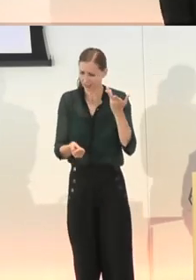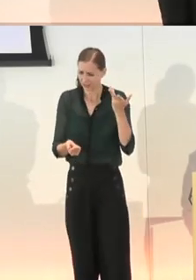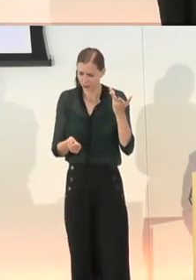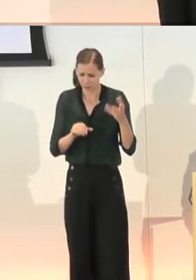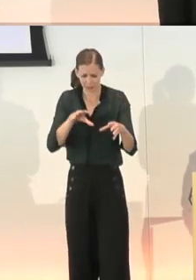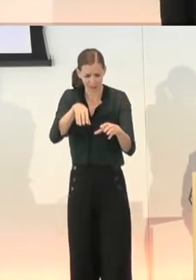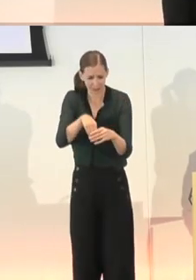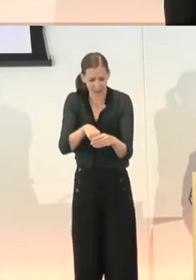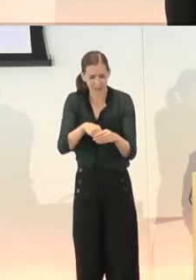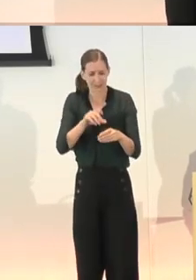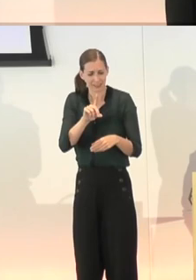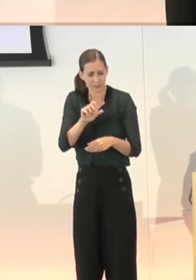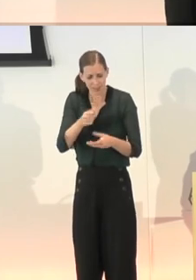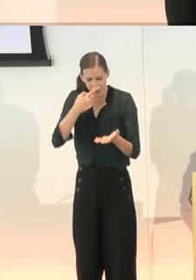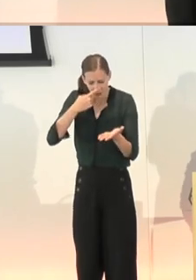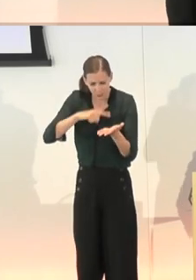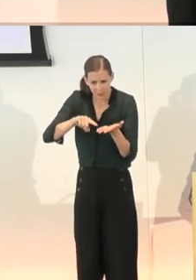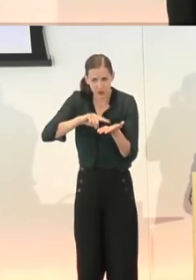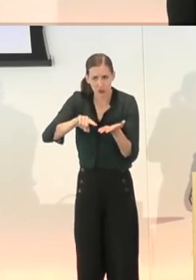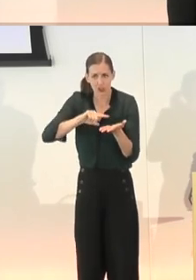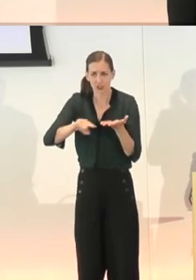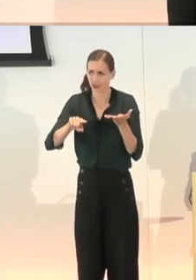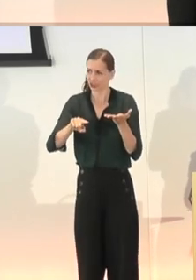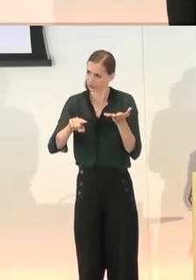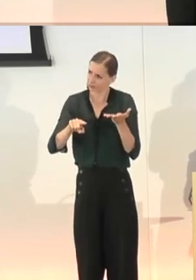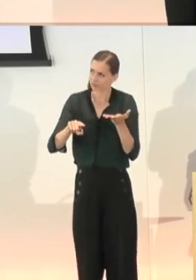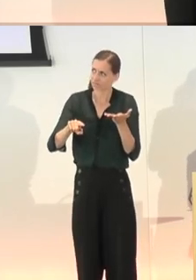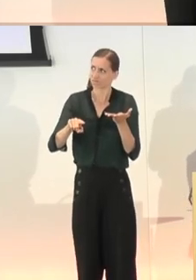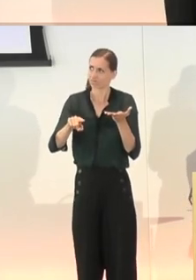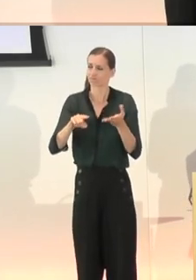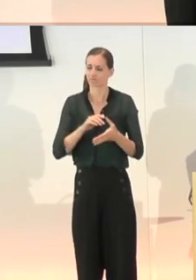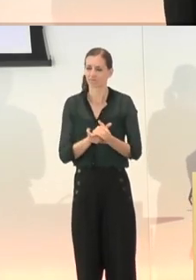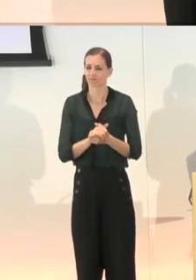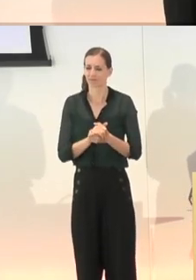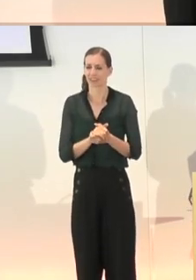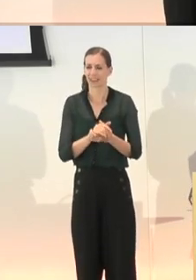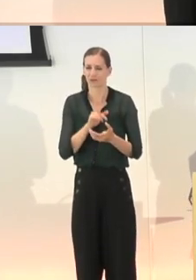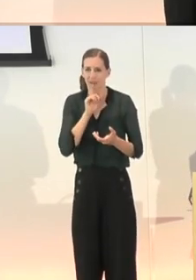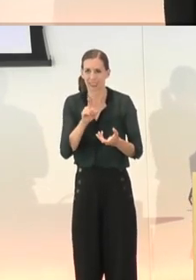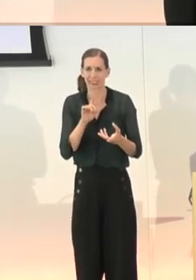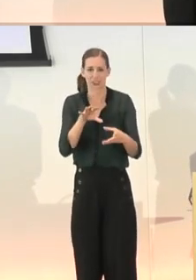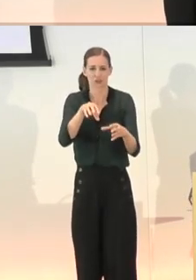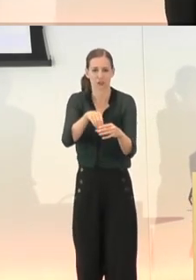itself is inclusive is designed for, and within, and by the community.